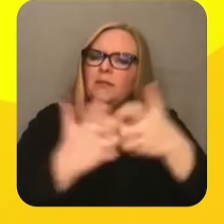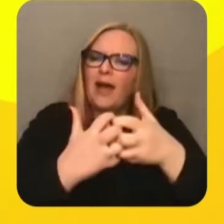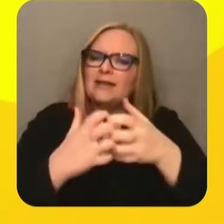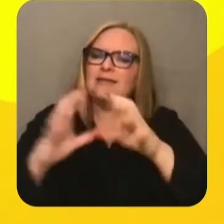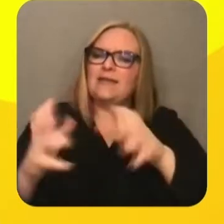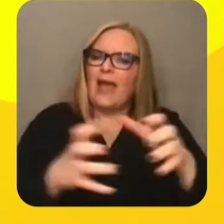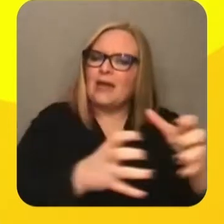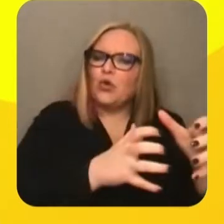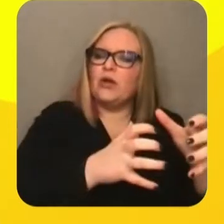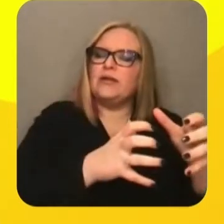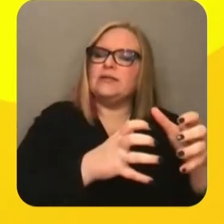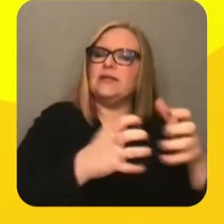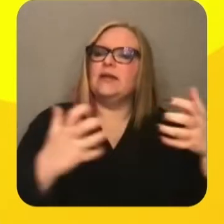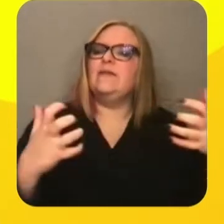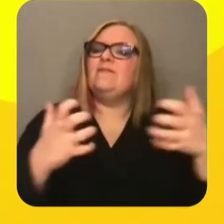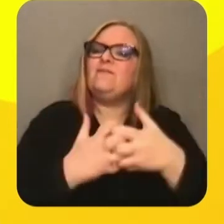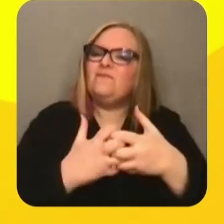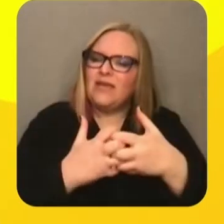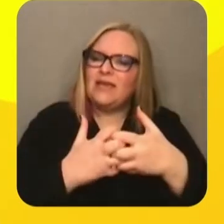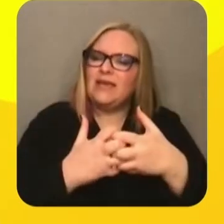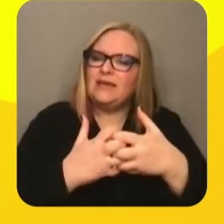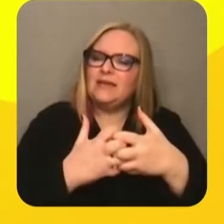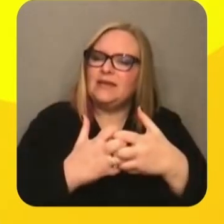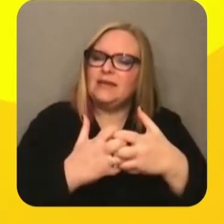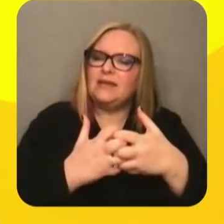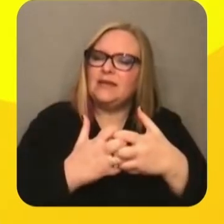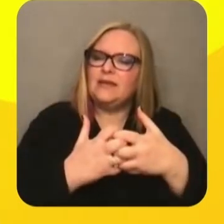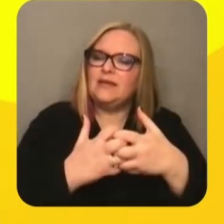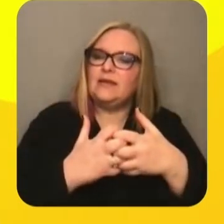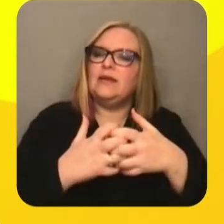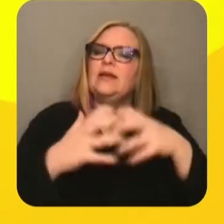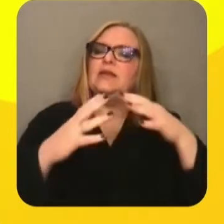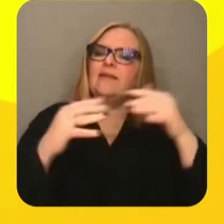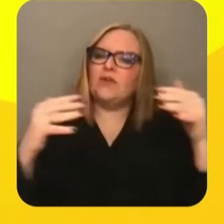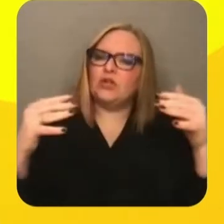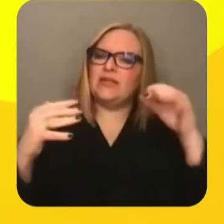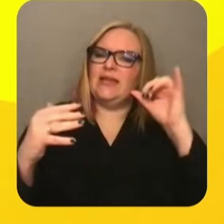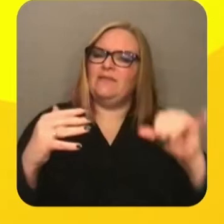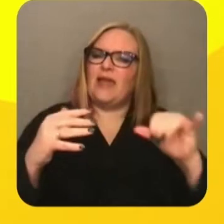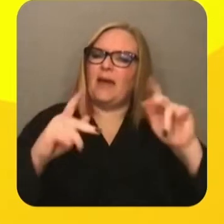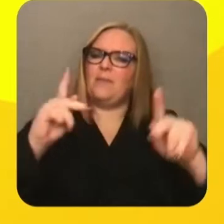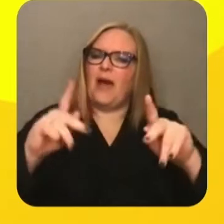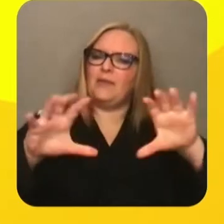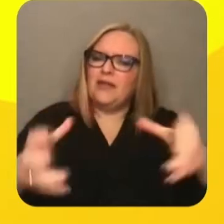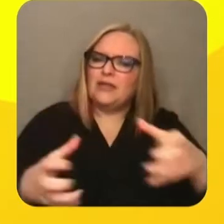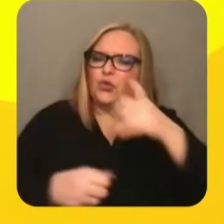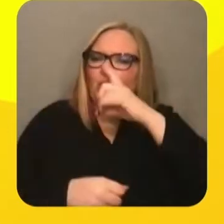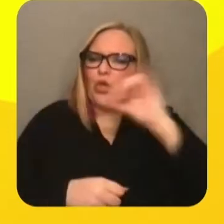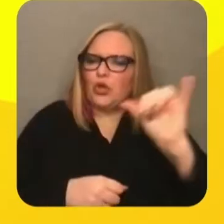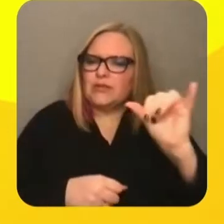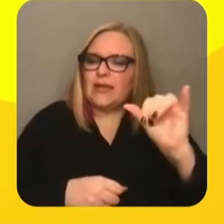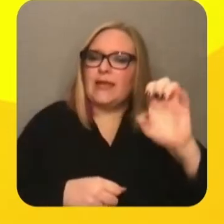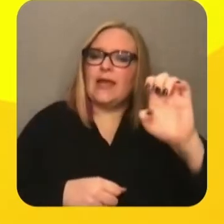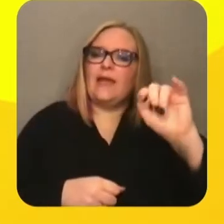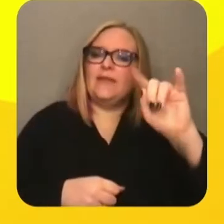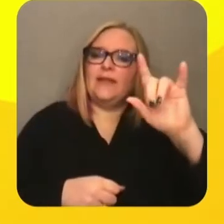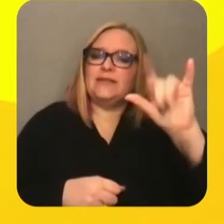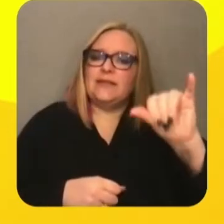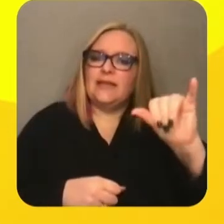fit to what the diversity of that population looks like. So the race and ethnicity questions we asked